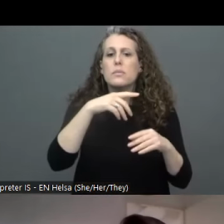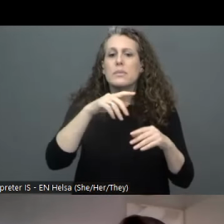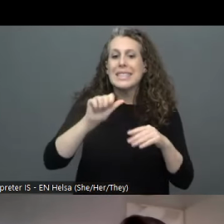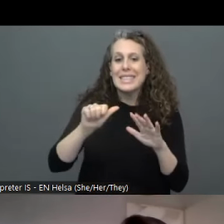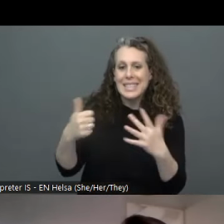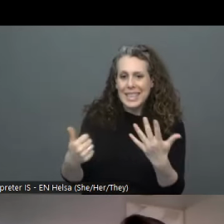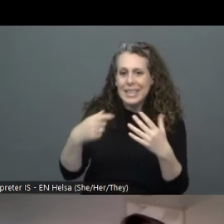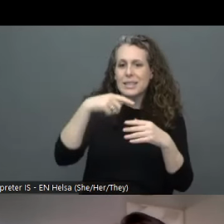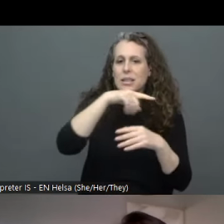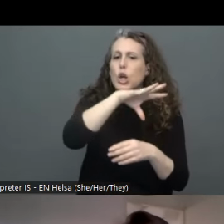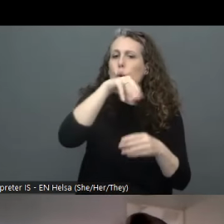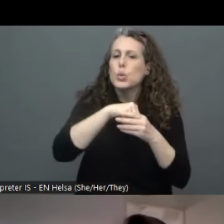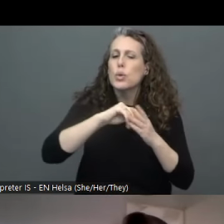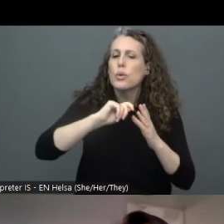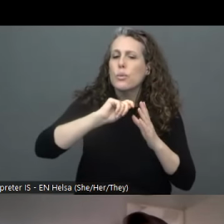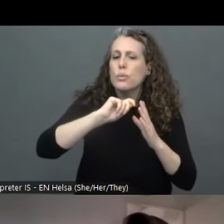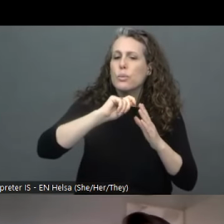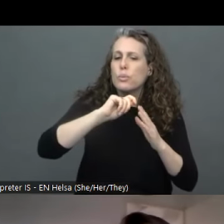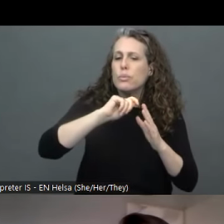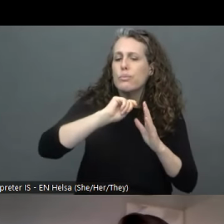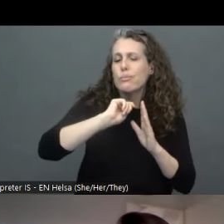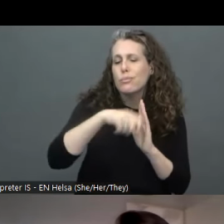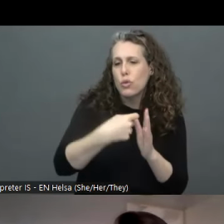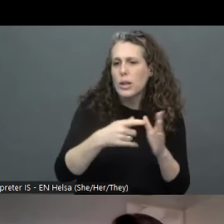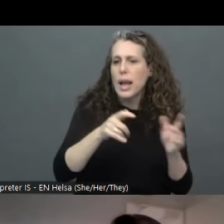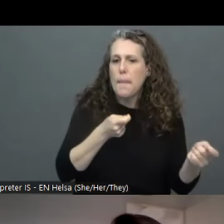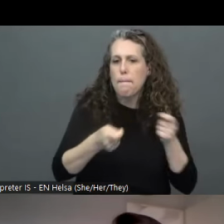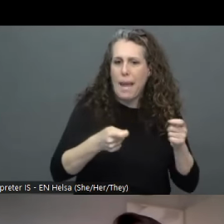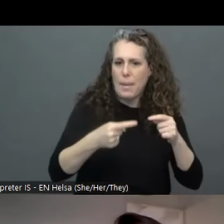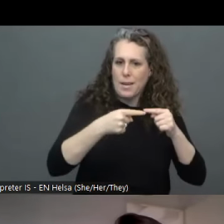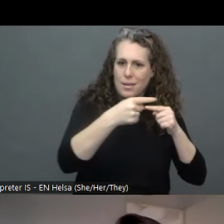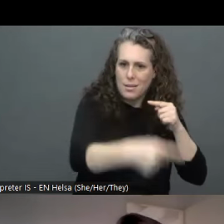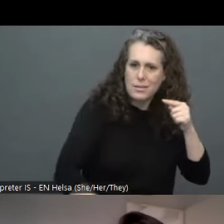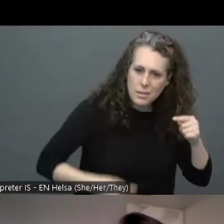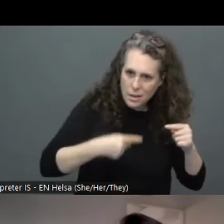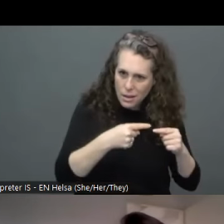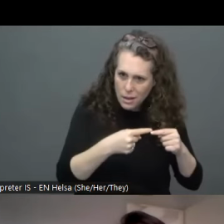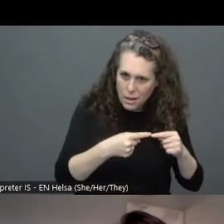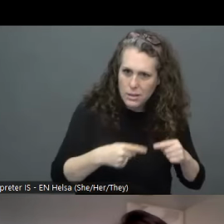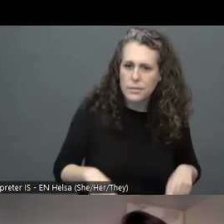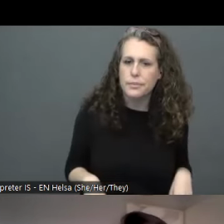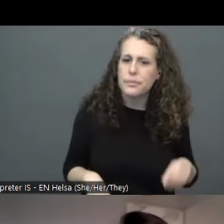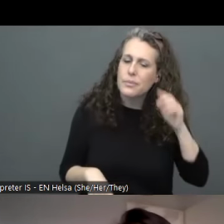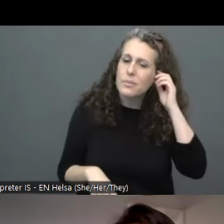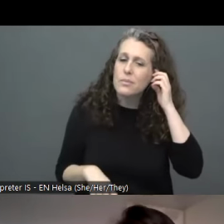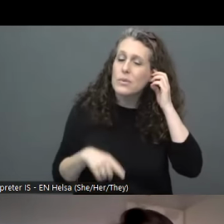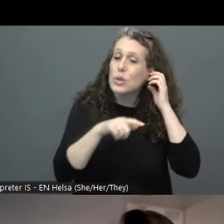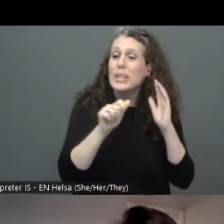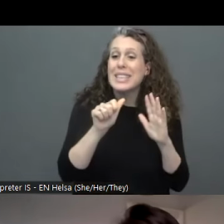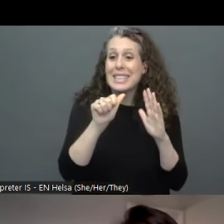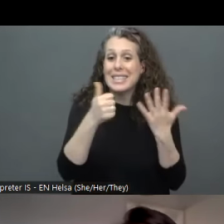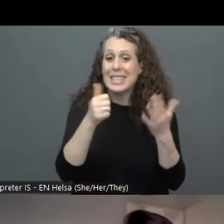and evaluation and unpacking the action within the framework. This is very much about applying the